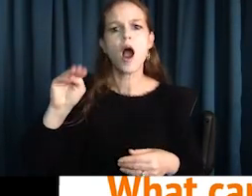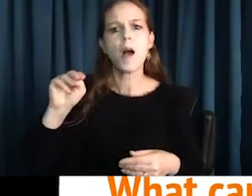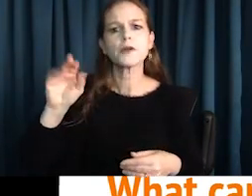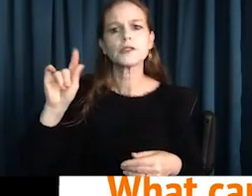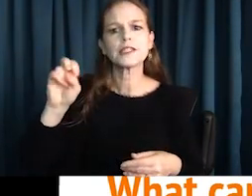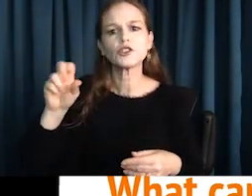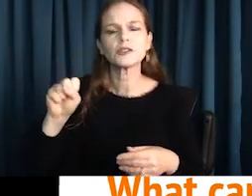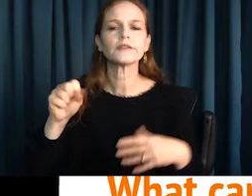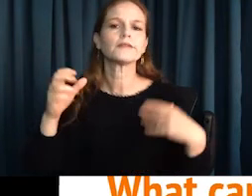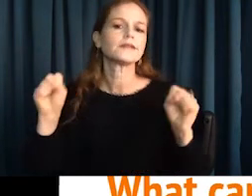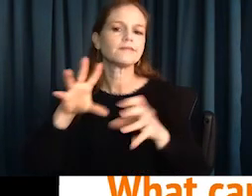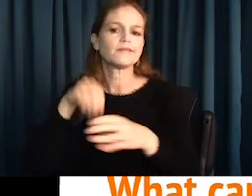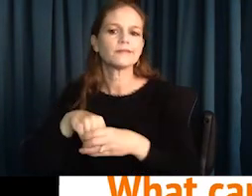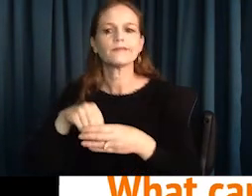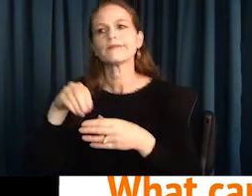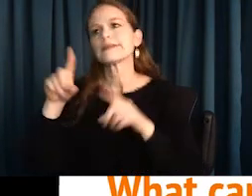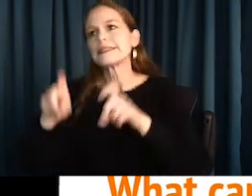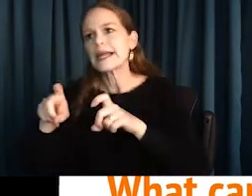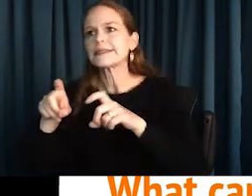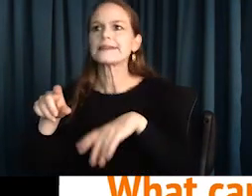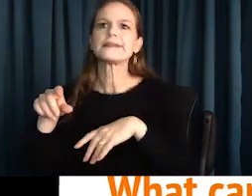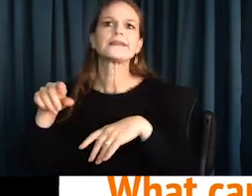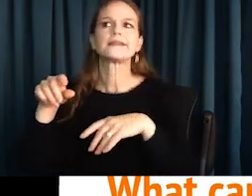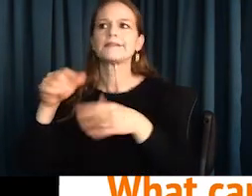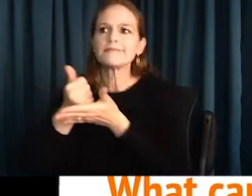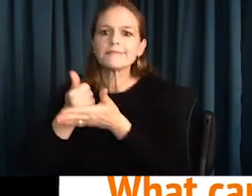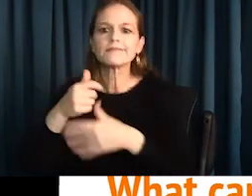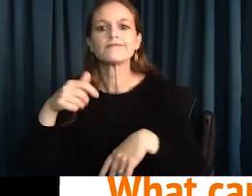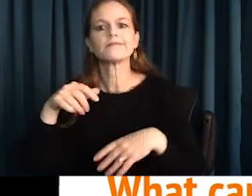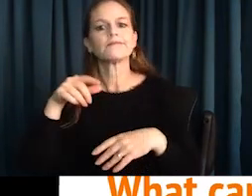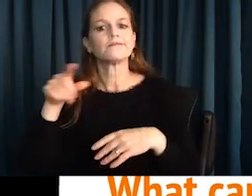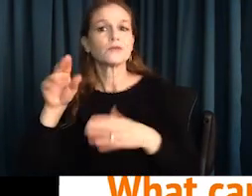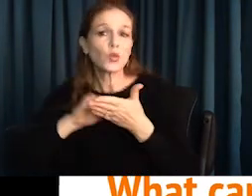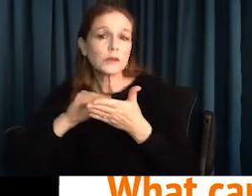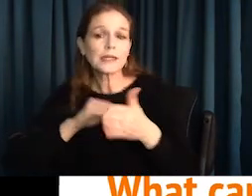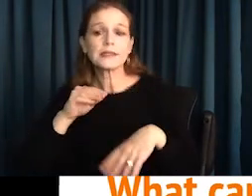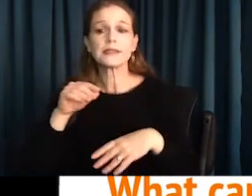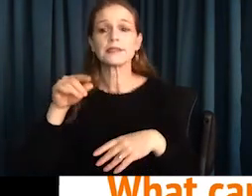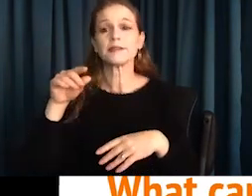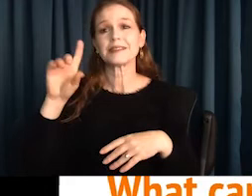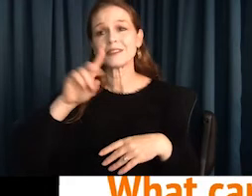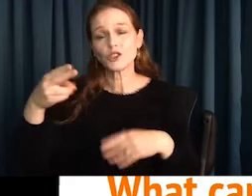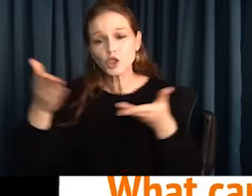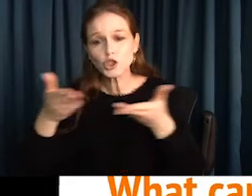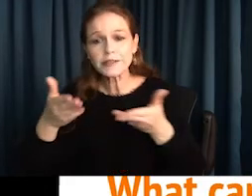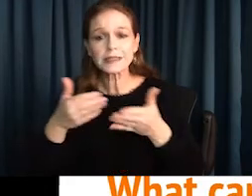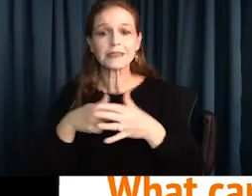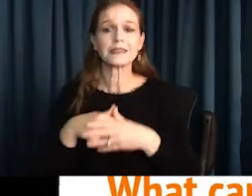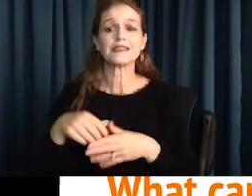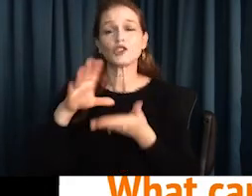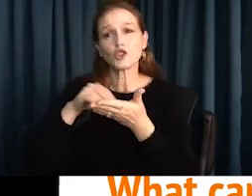learning disabilities. We also have alternate media. We have The Access Technology Center, and when we